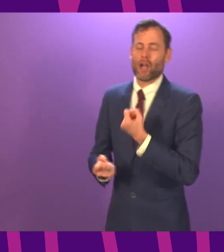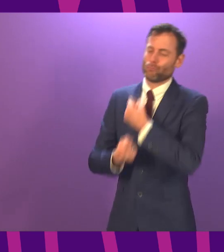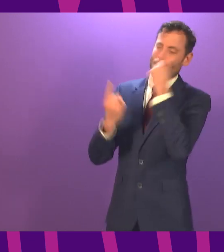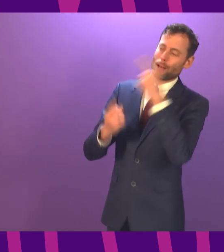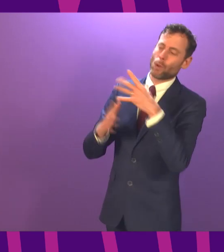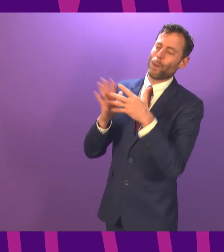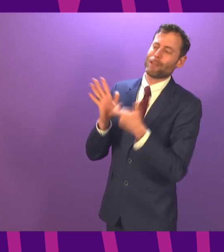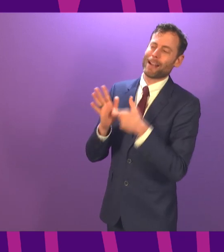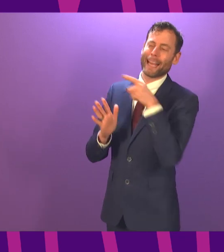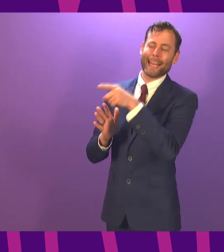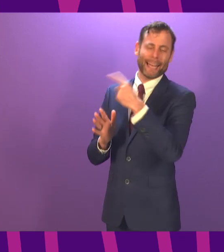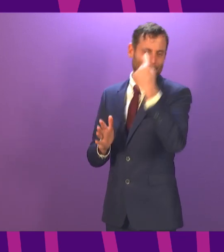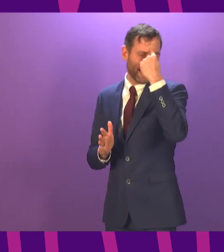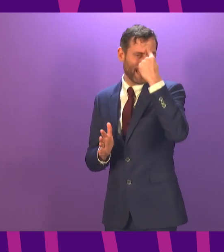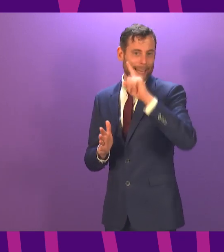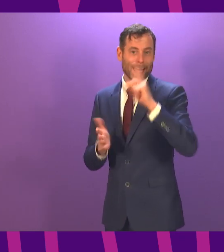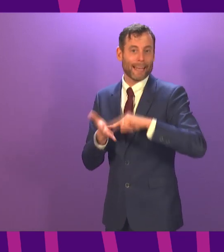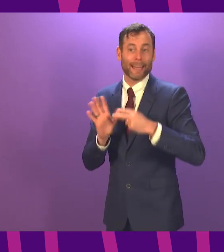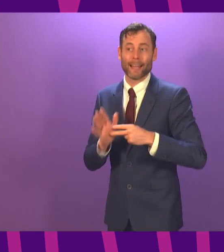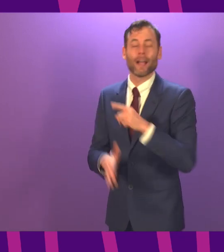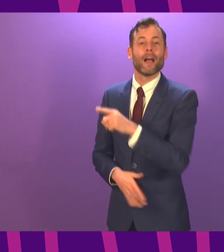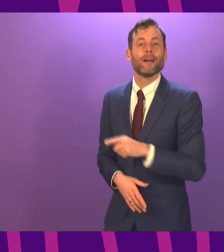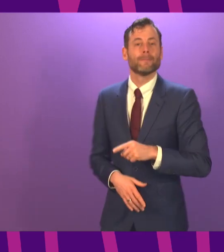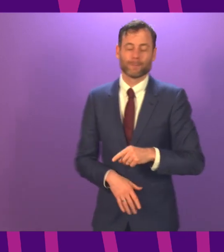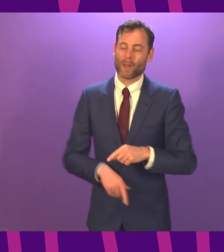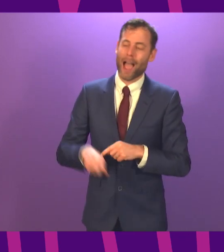to today. He has realised that people are really missing pantomimes, so he has decided